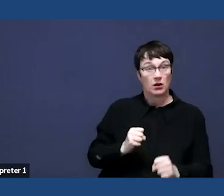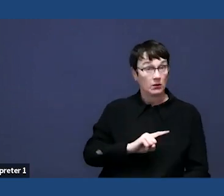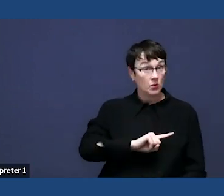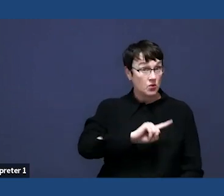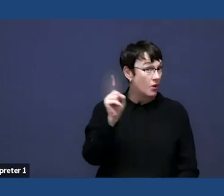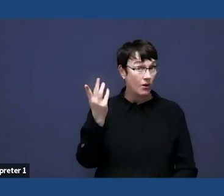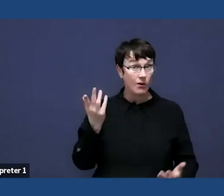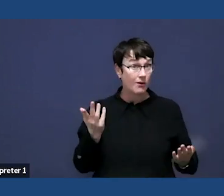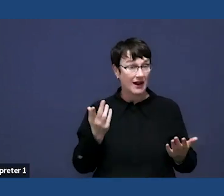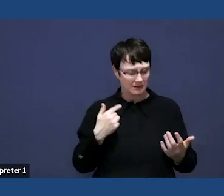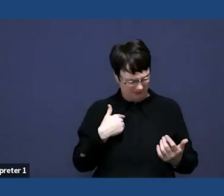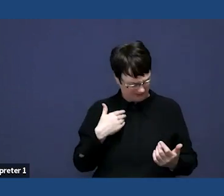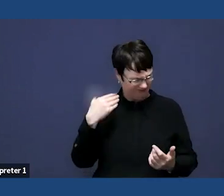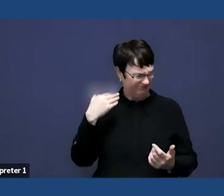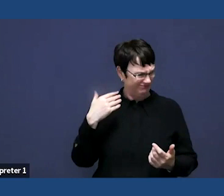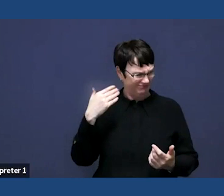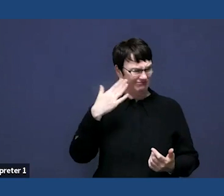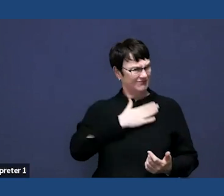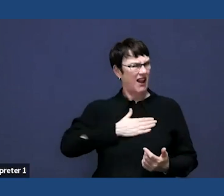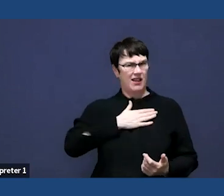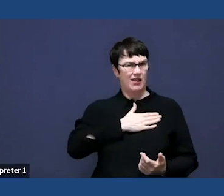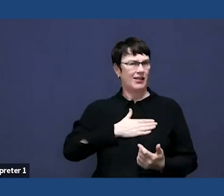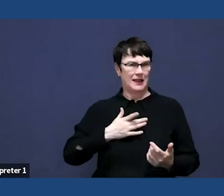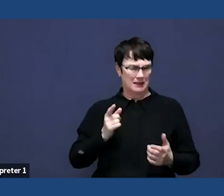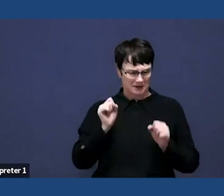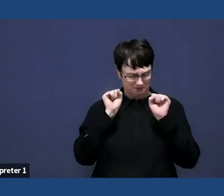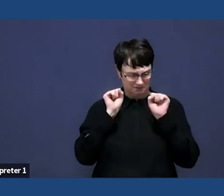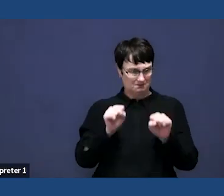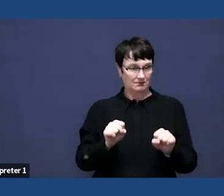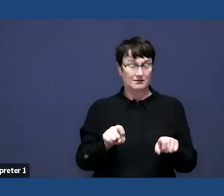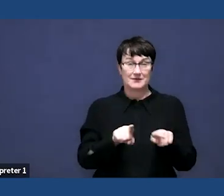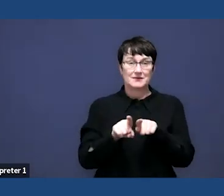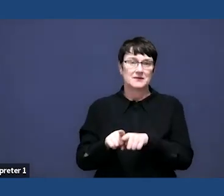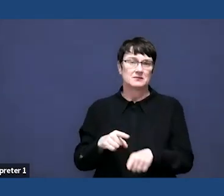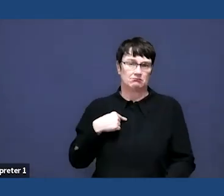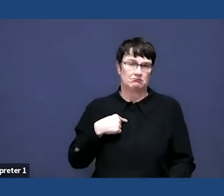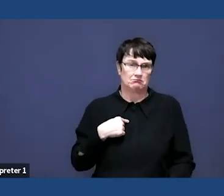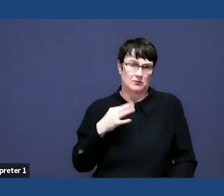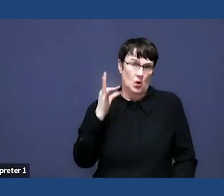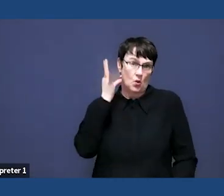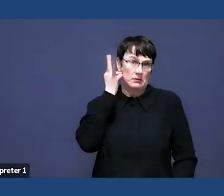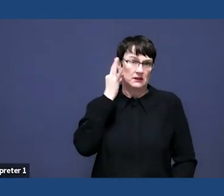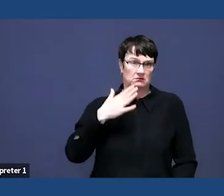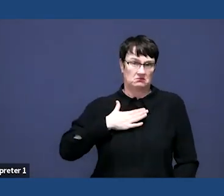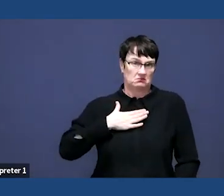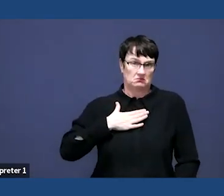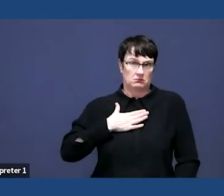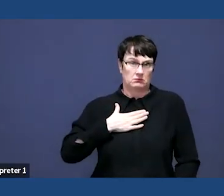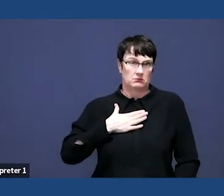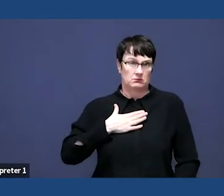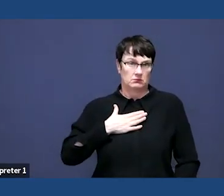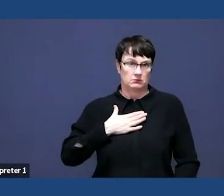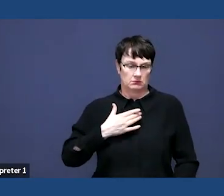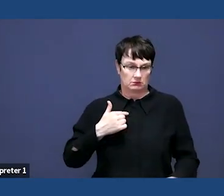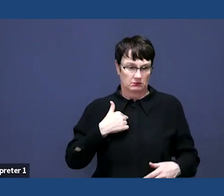But we always say, even we within ourselves, I have forgotten about it because I'm getting old.